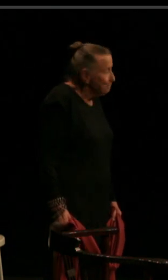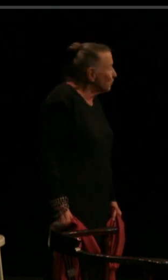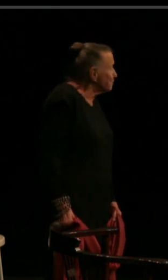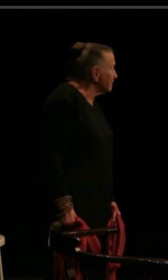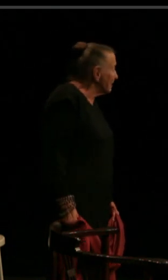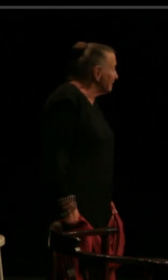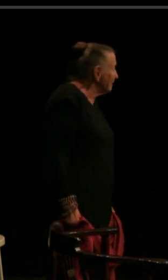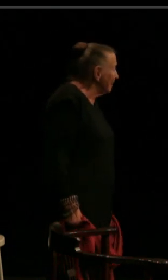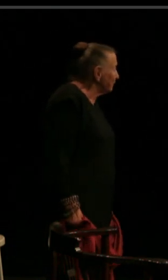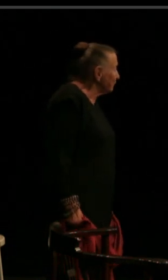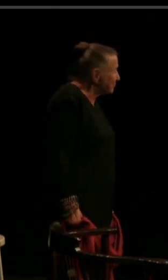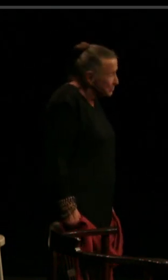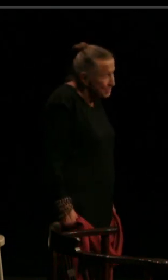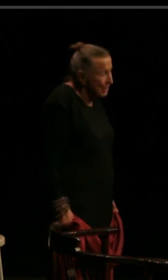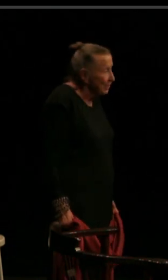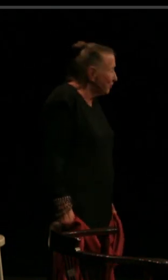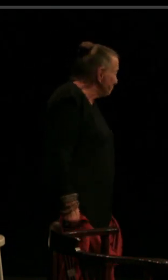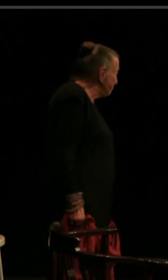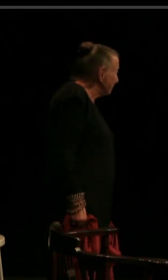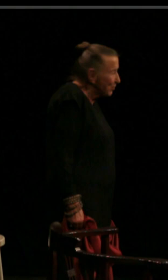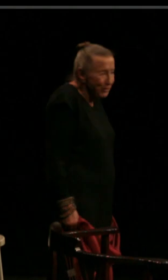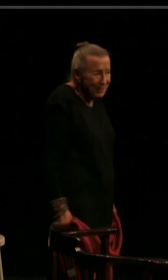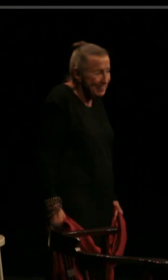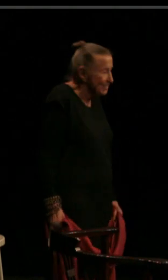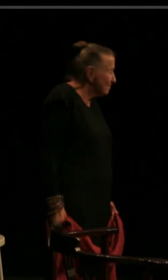They chased the fleeing jaegers, hacked, impaled.